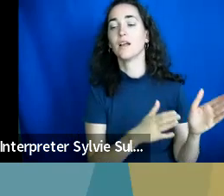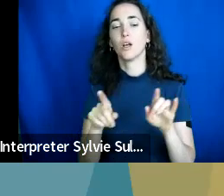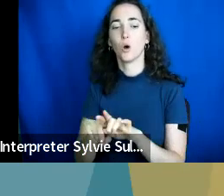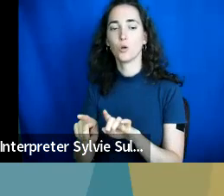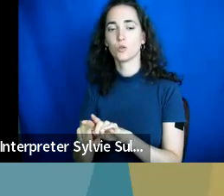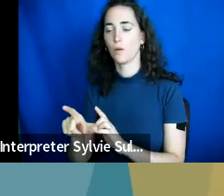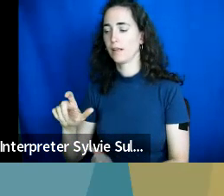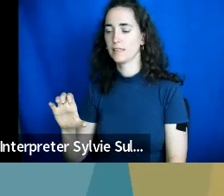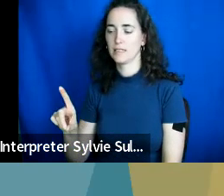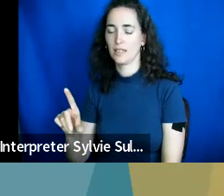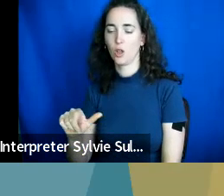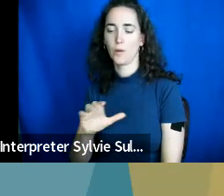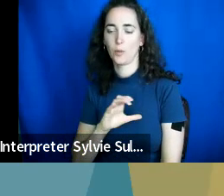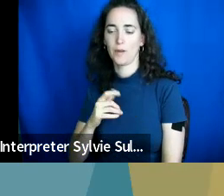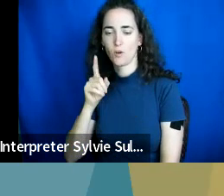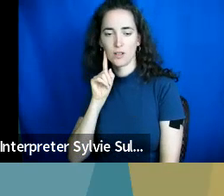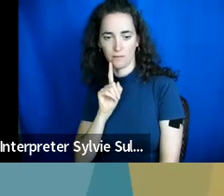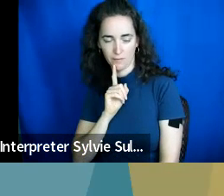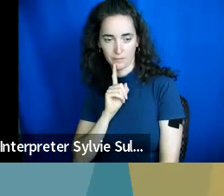And then also with the Louisiana Commission for the Deaf.